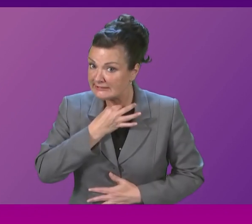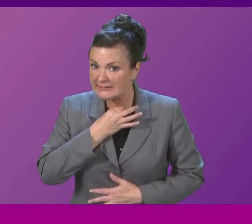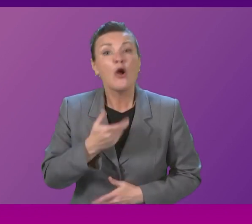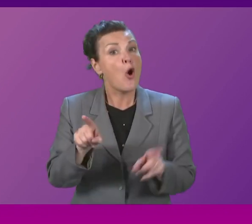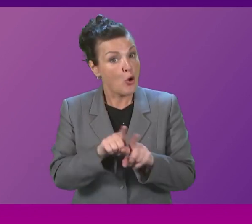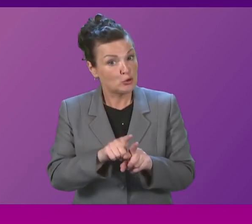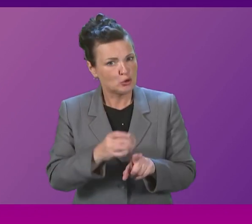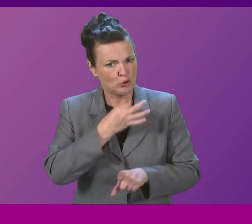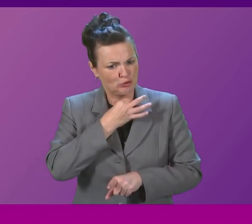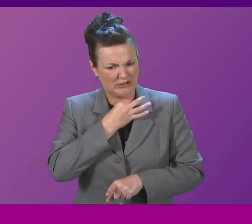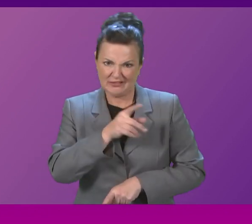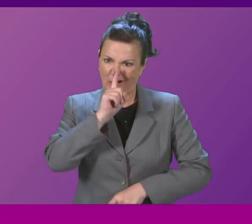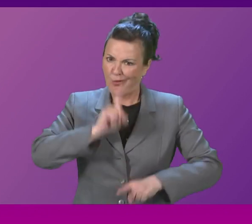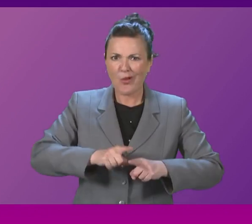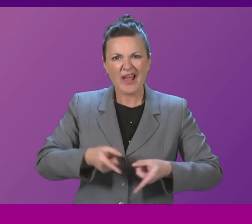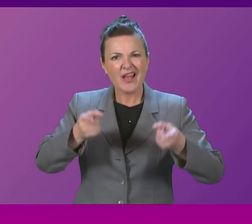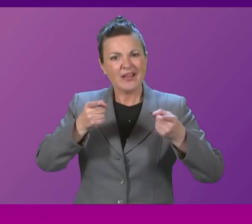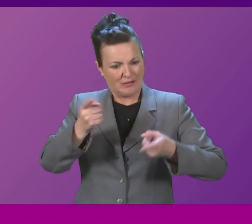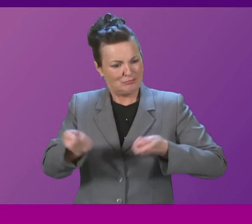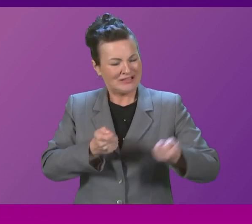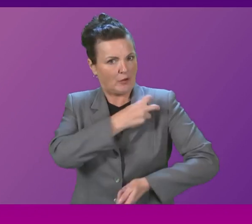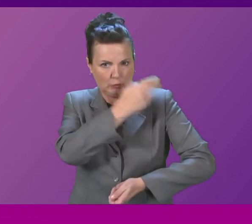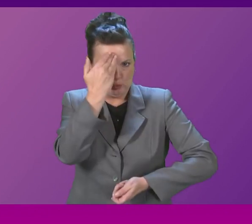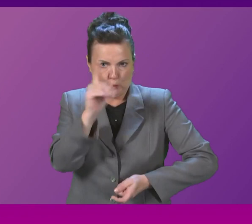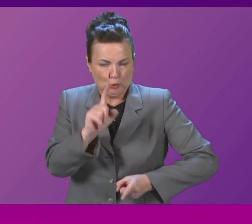undermining your position as Presiding Officer.